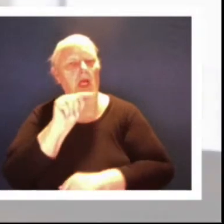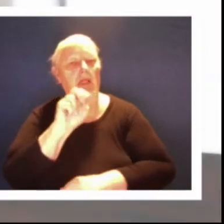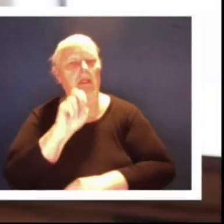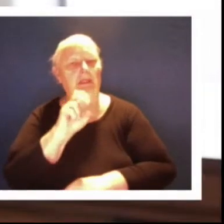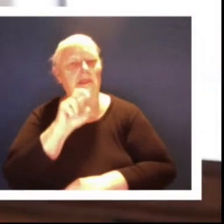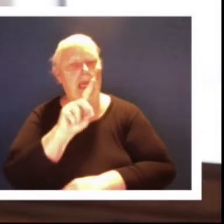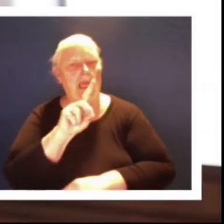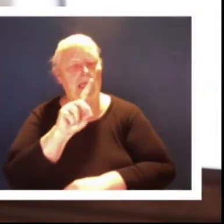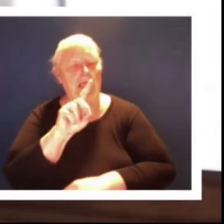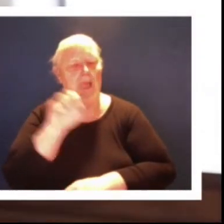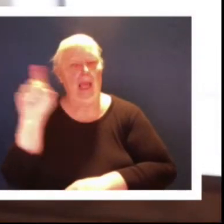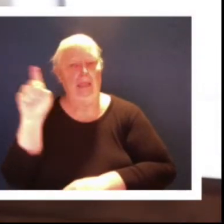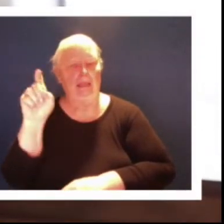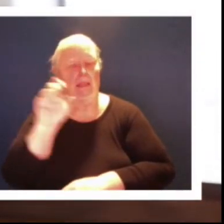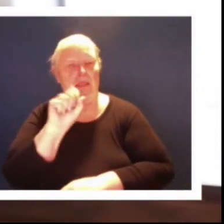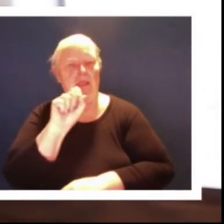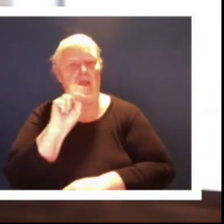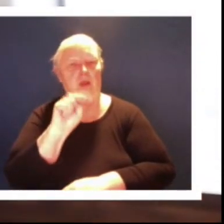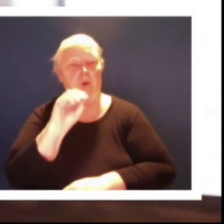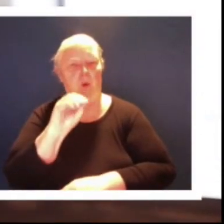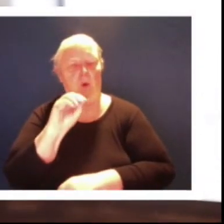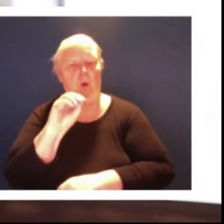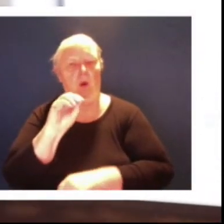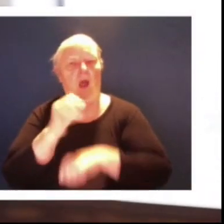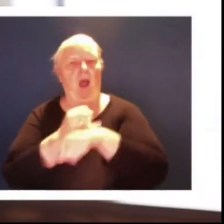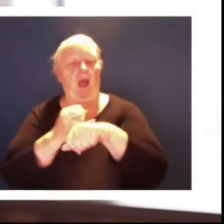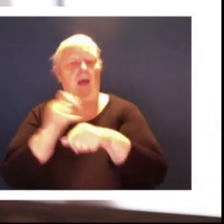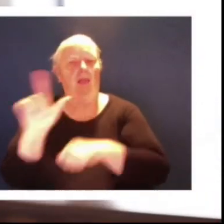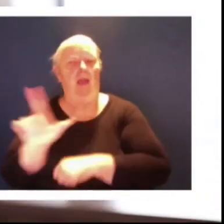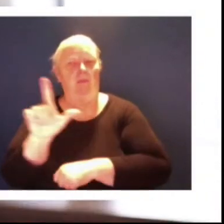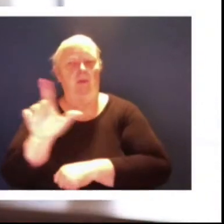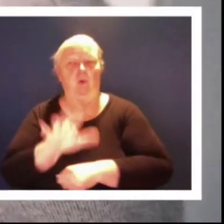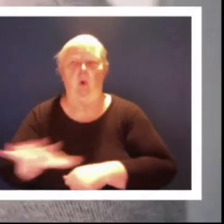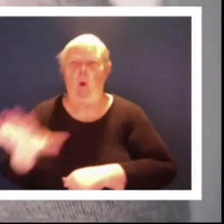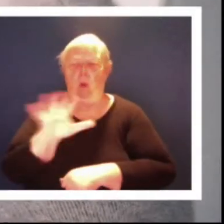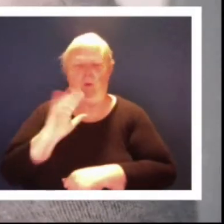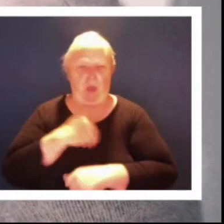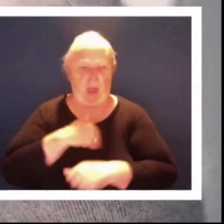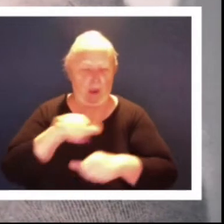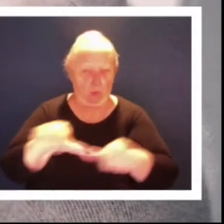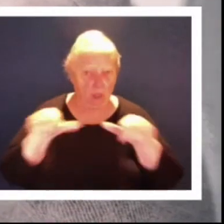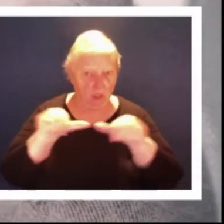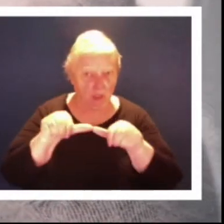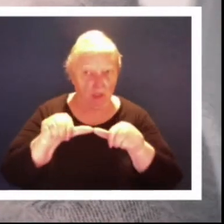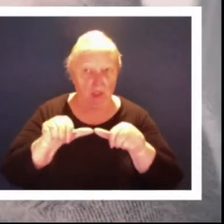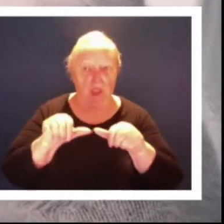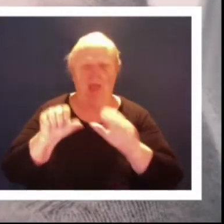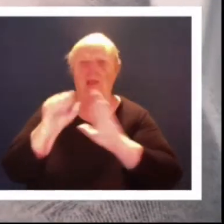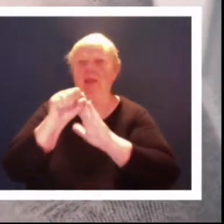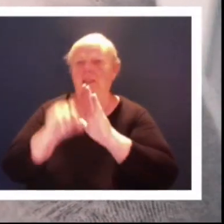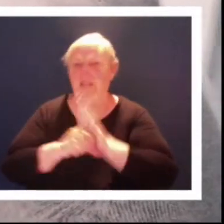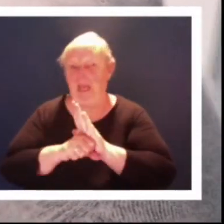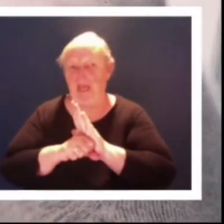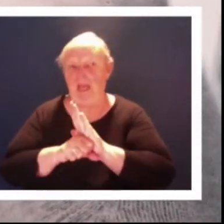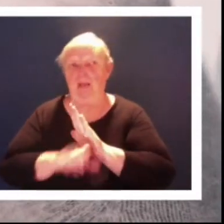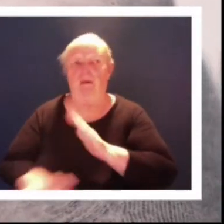All around our region and state, across the country and around the globe, people just like you and me